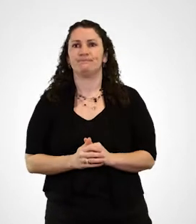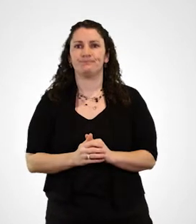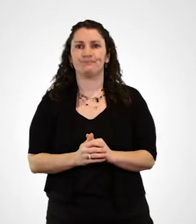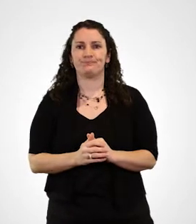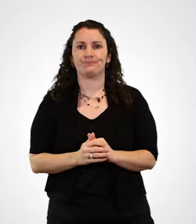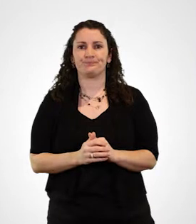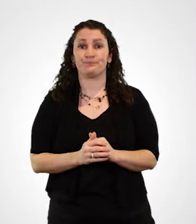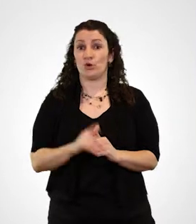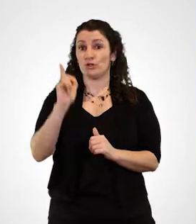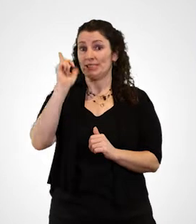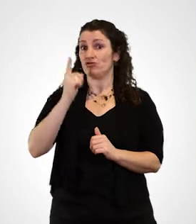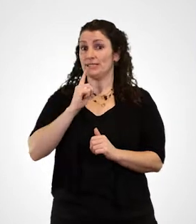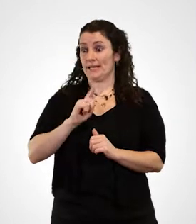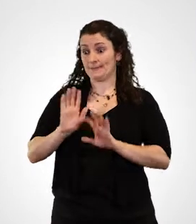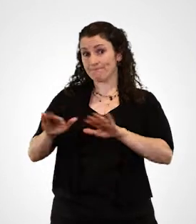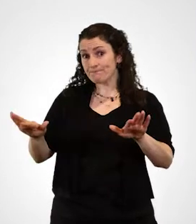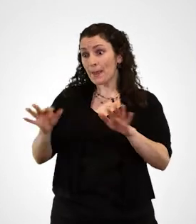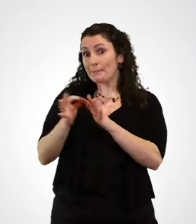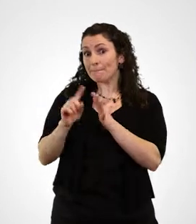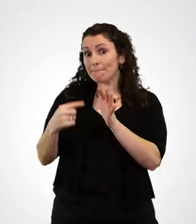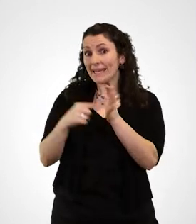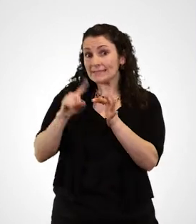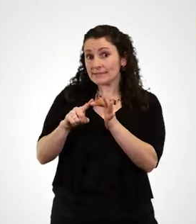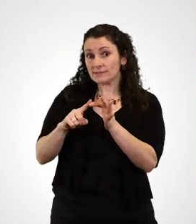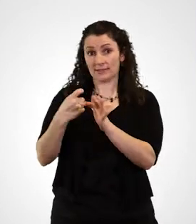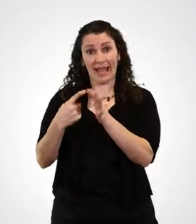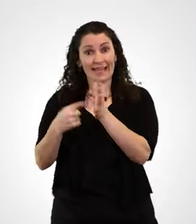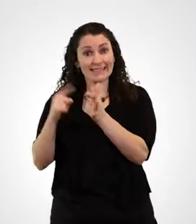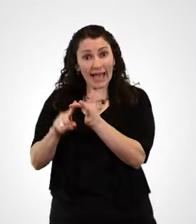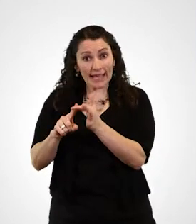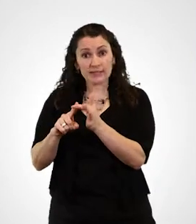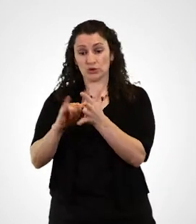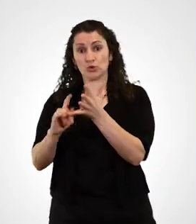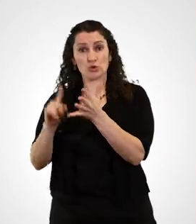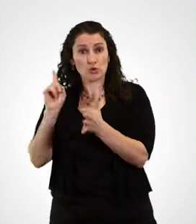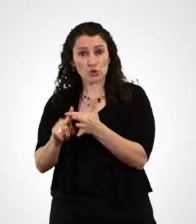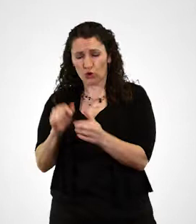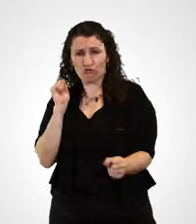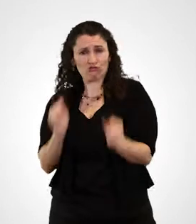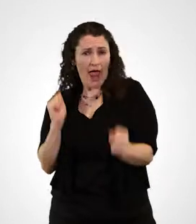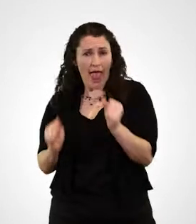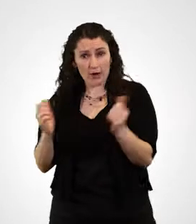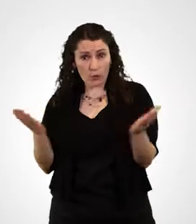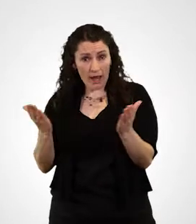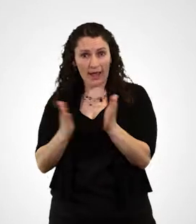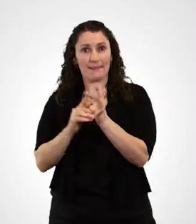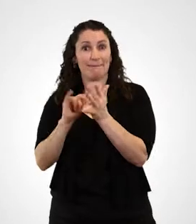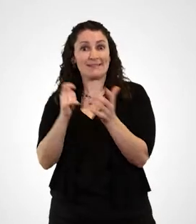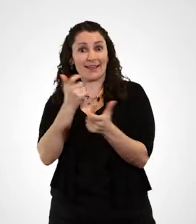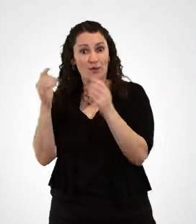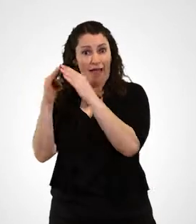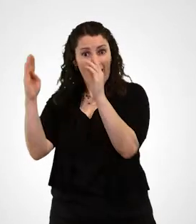Pete and Kate and Sue ran into Miss Giggle's house and Pete said,